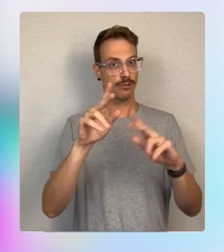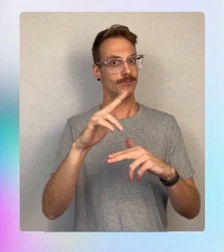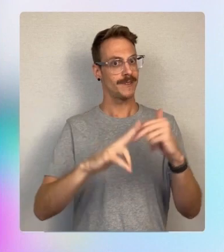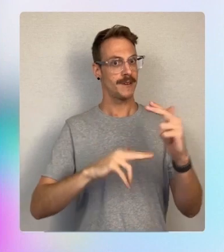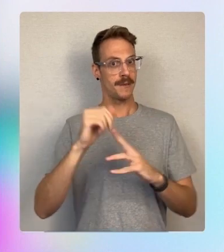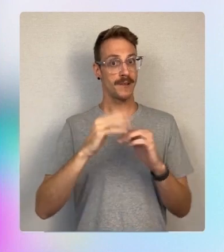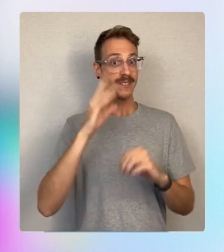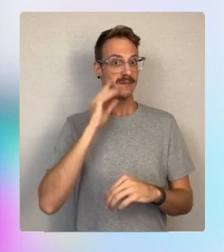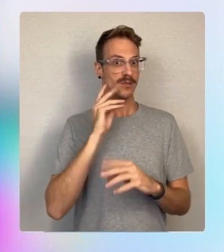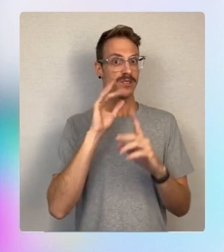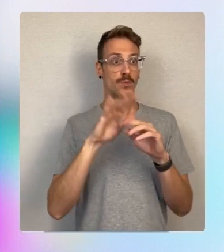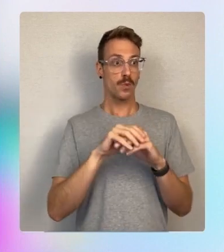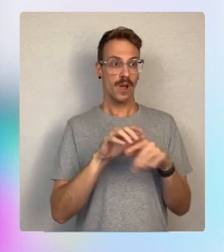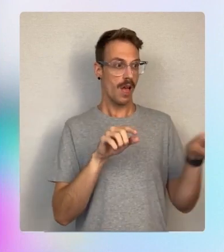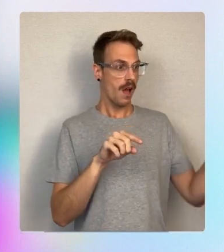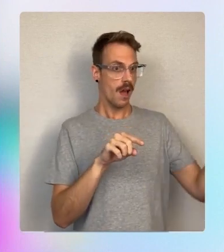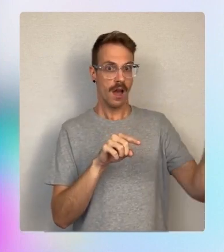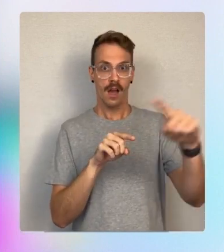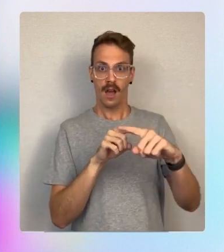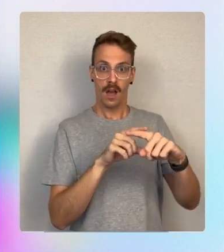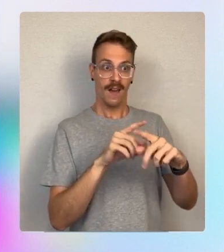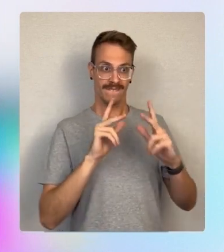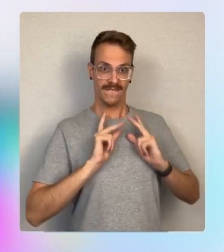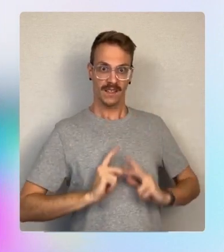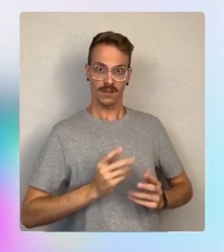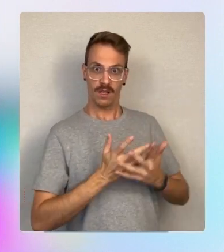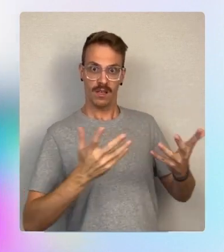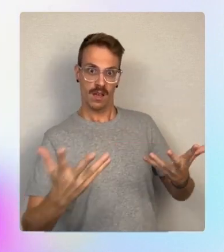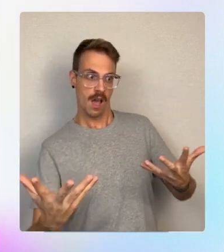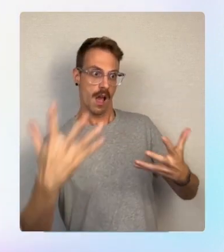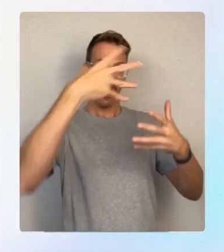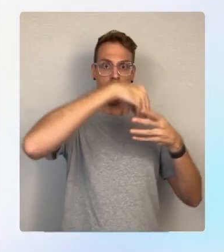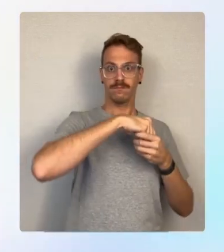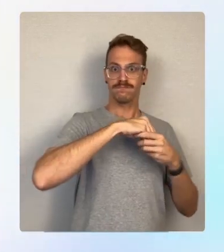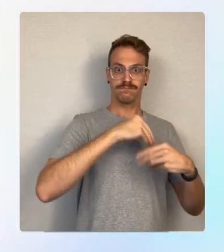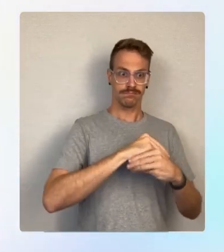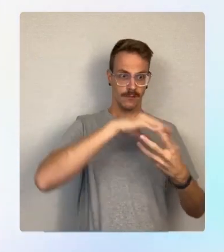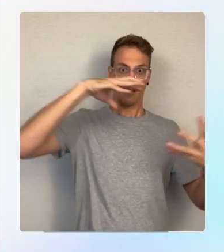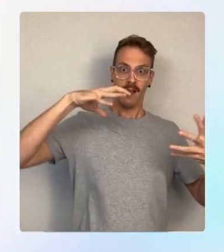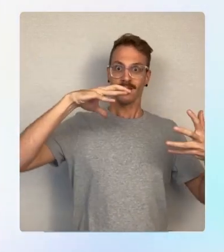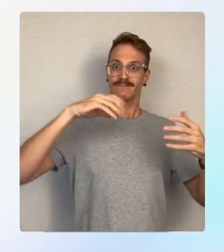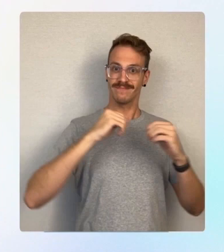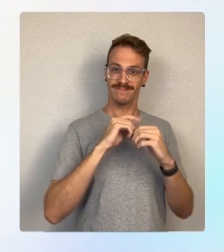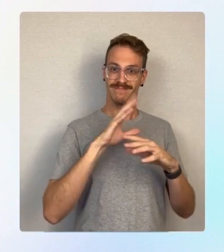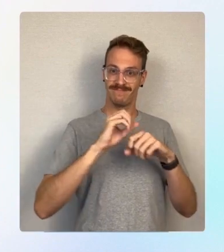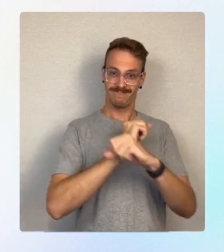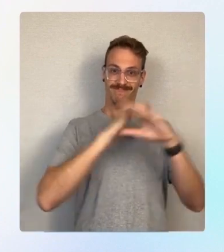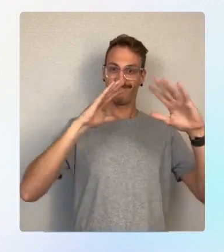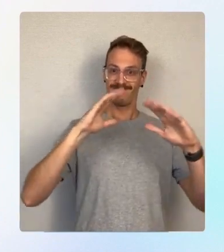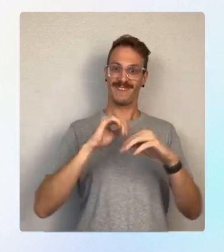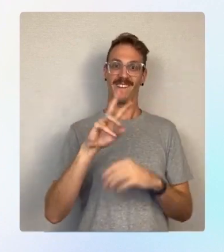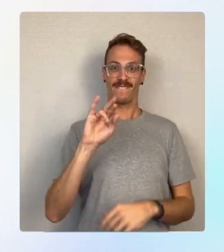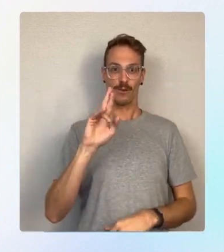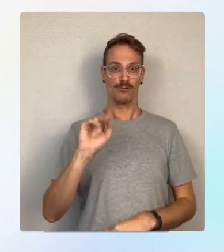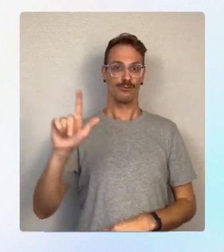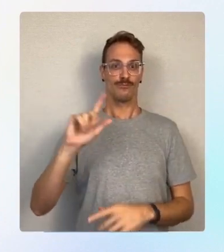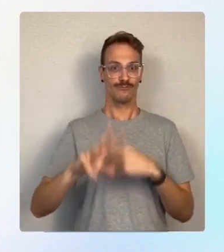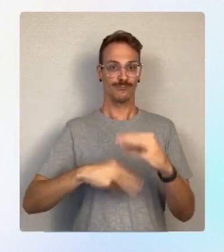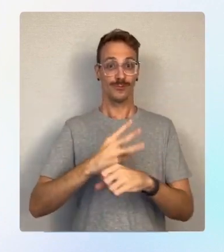that can blend virtual content with the physical world. Last year, we enabled Passthrough in Presence Platform,